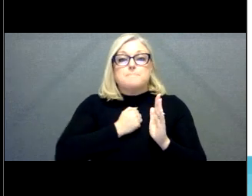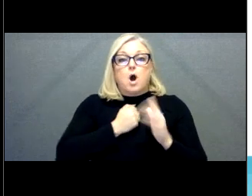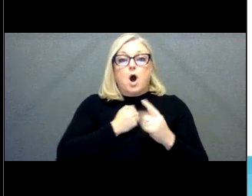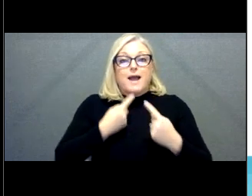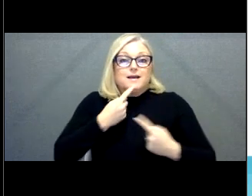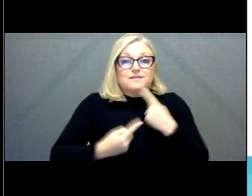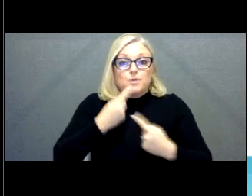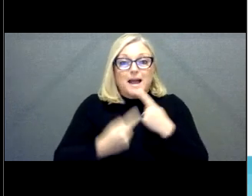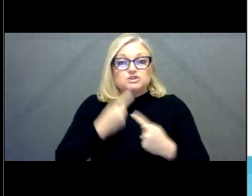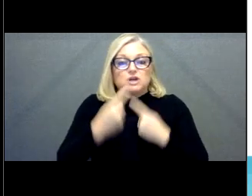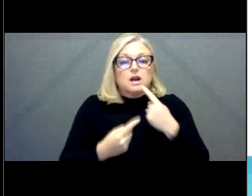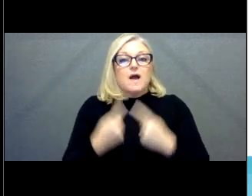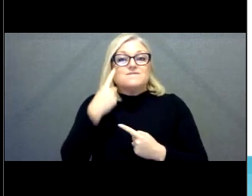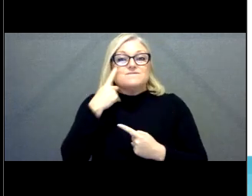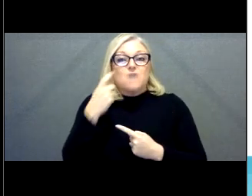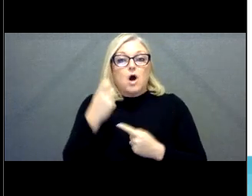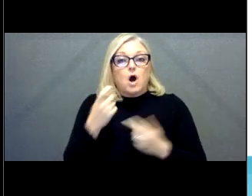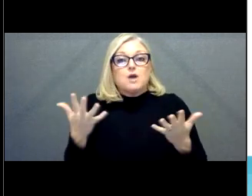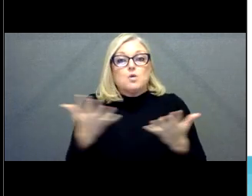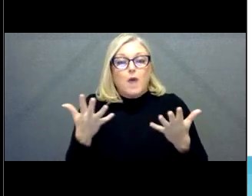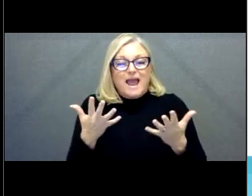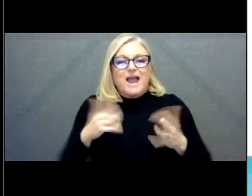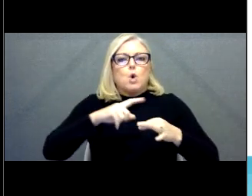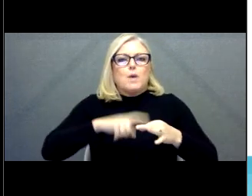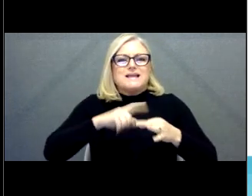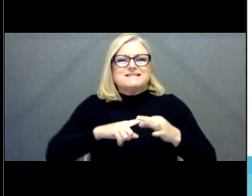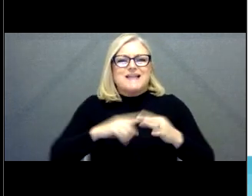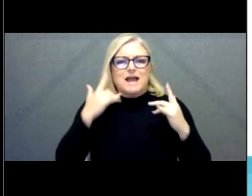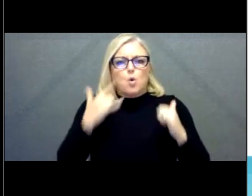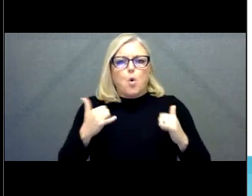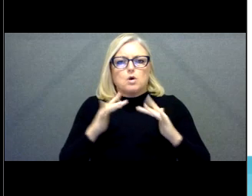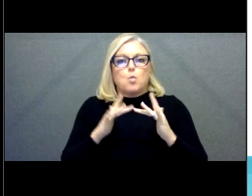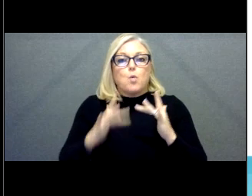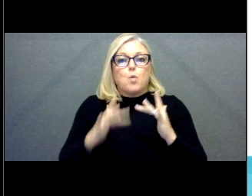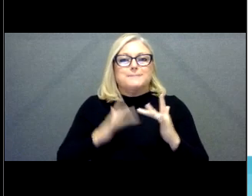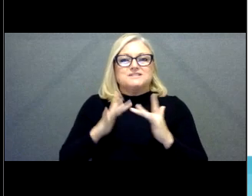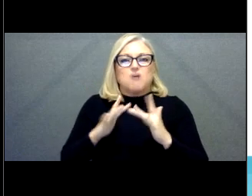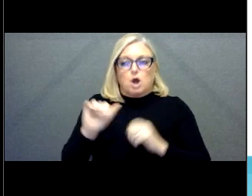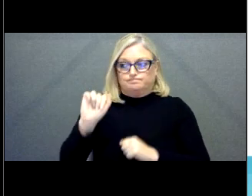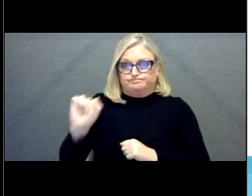be accessed through the Queensland Courts website and certainly if we receive any inquiries um I